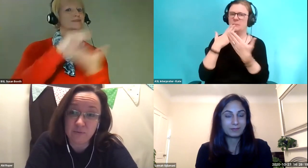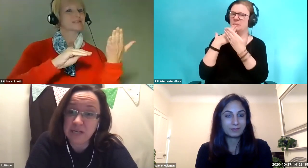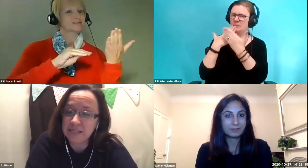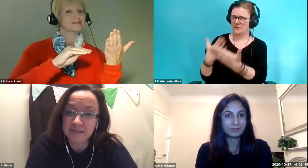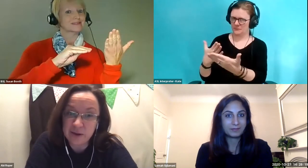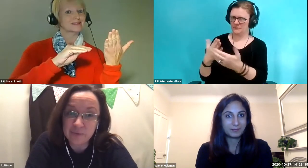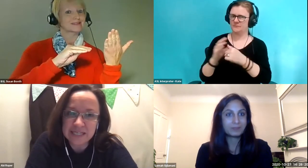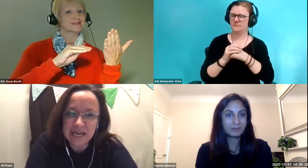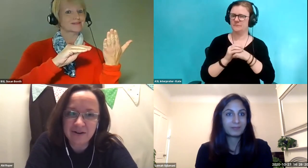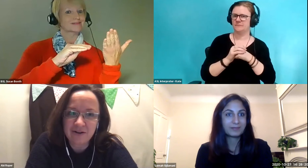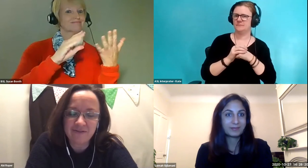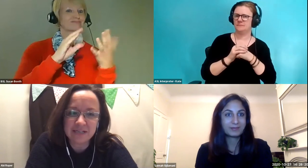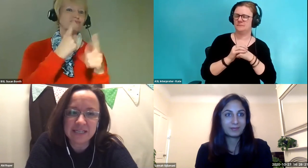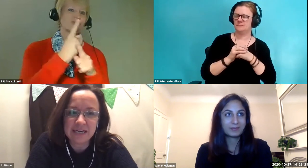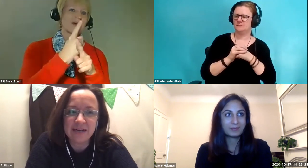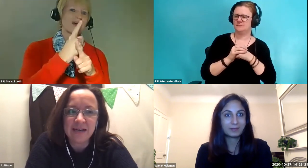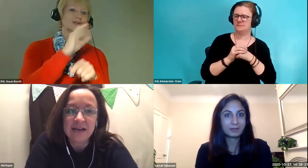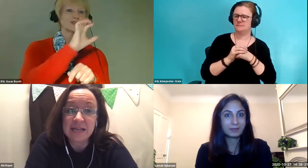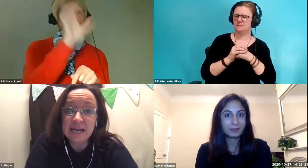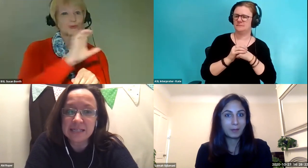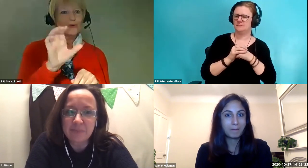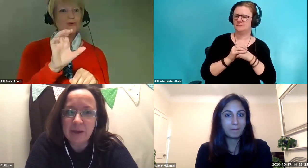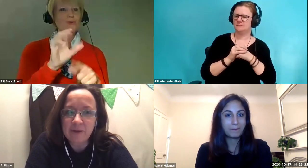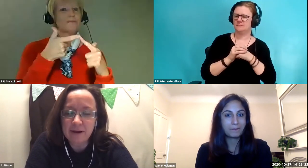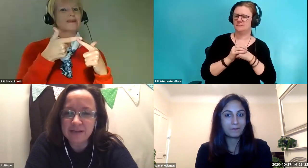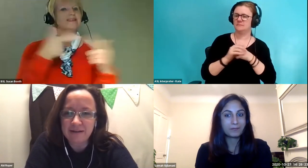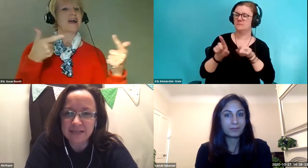with Zoom and teleconferencing and telling us about the guidelines